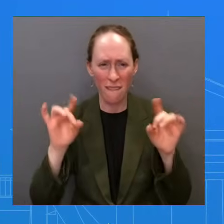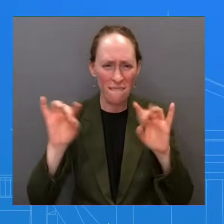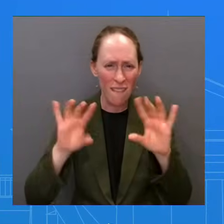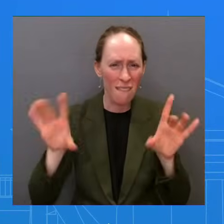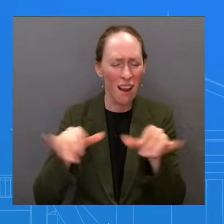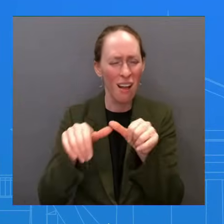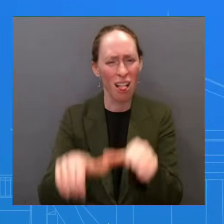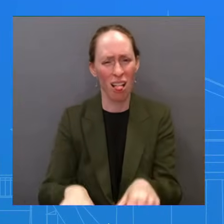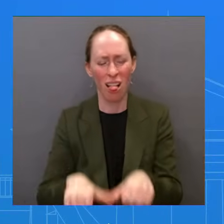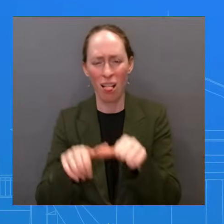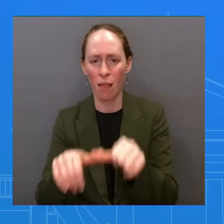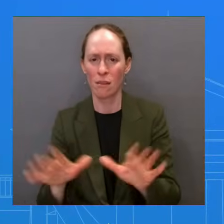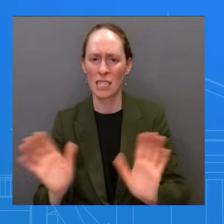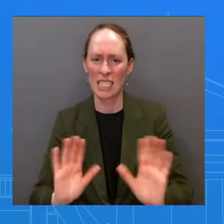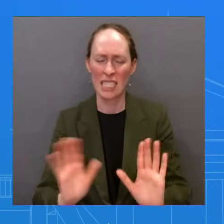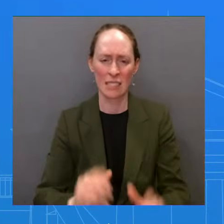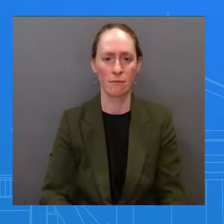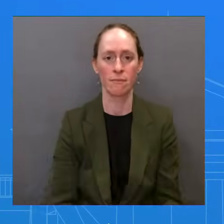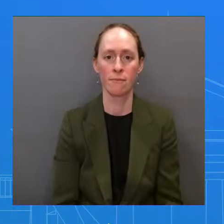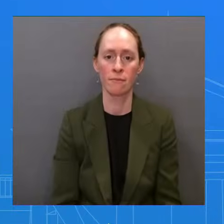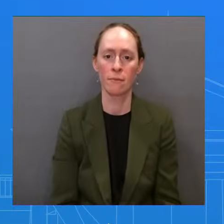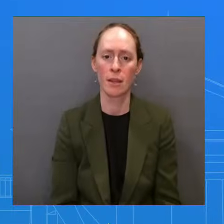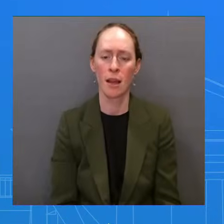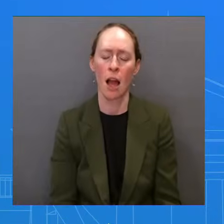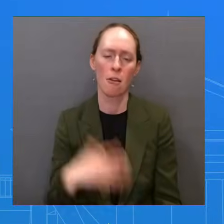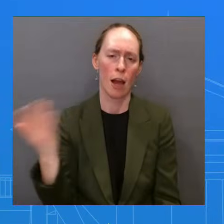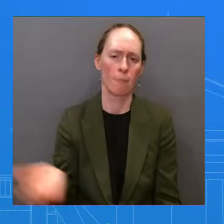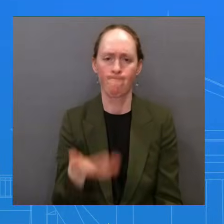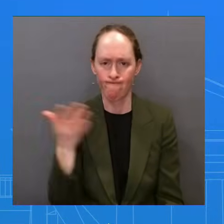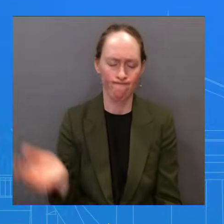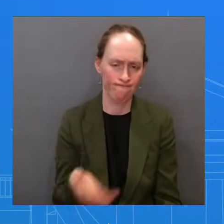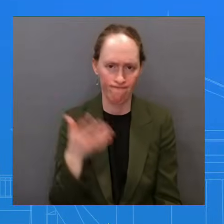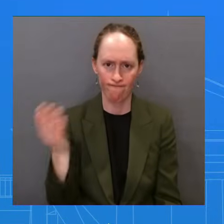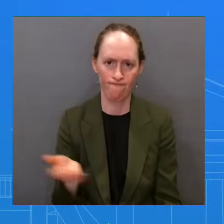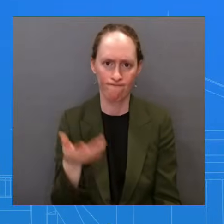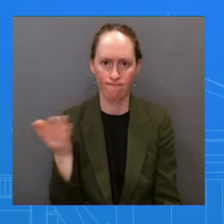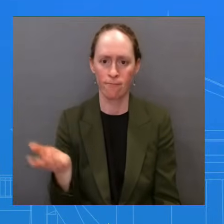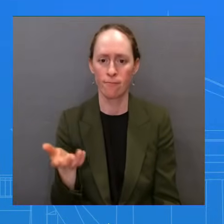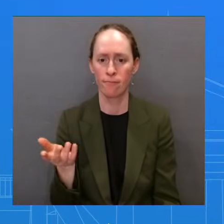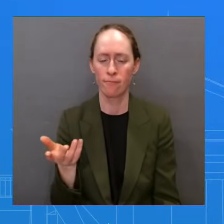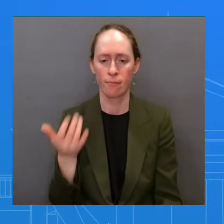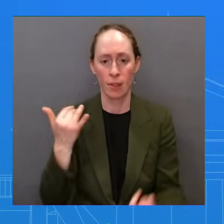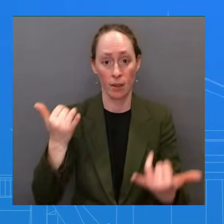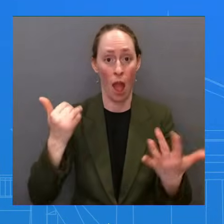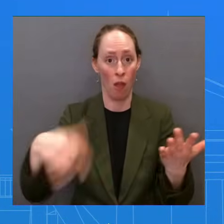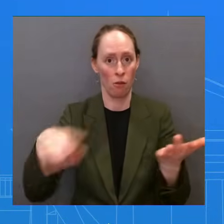But, again, there are conversations happening. We'll continue those conversations from the highest levels here to --